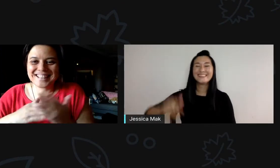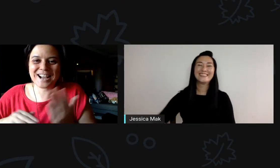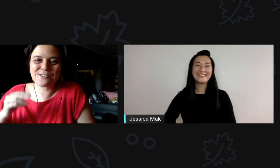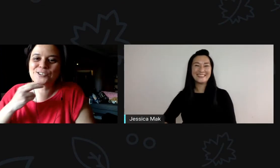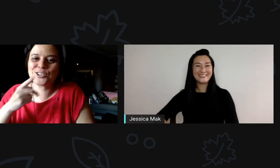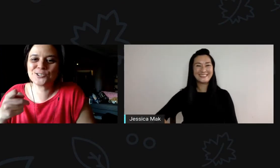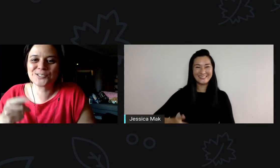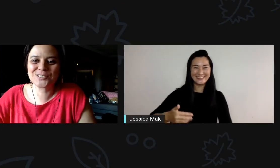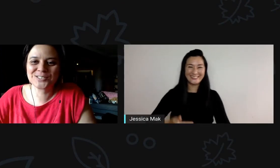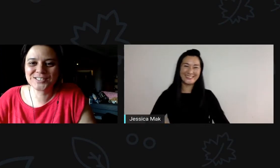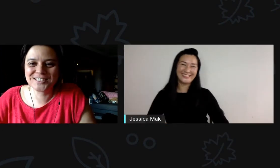How are you?